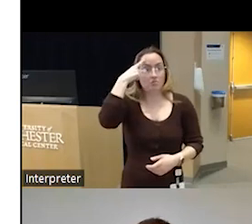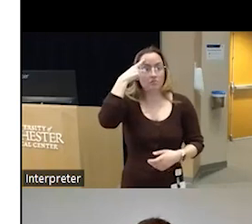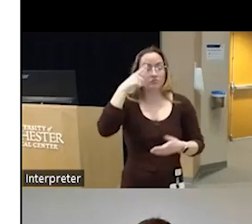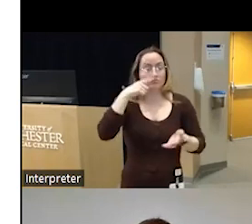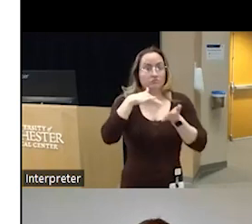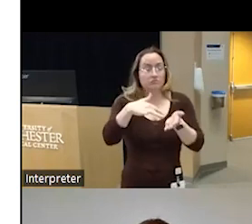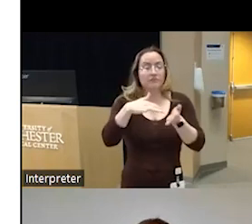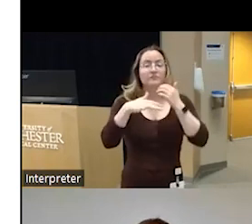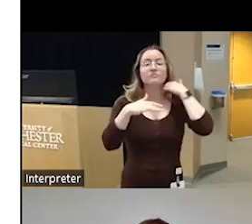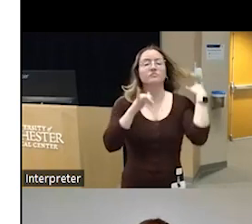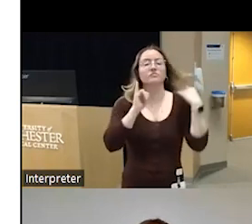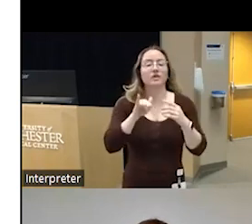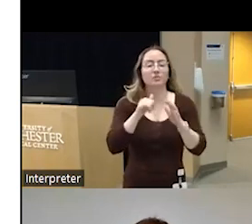year greater brain age.